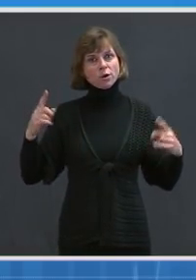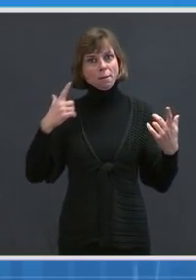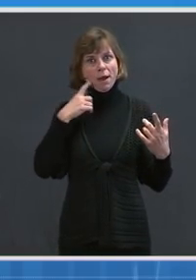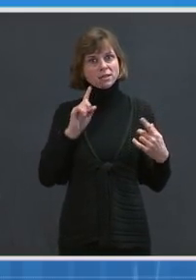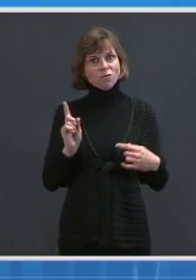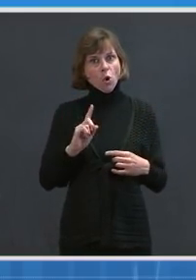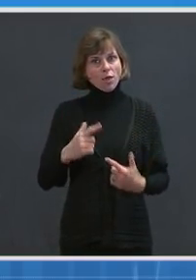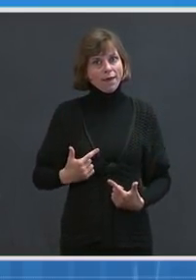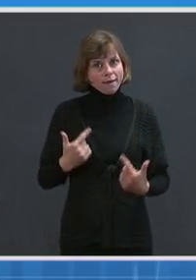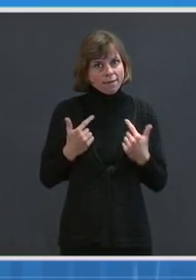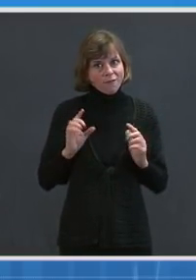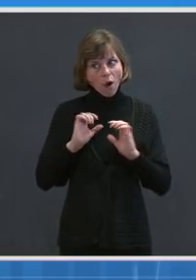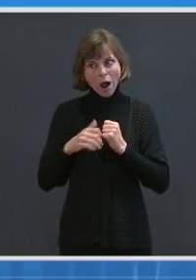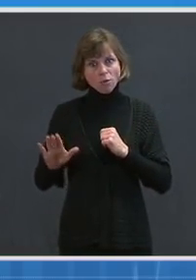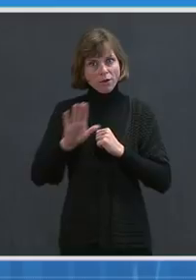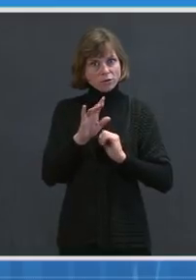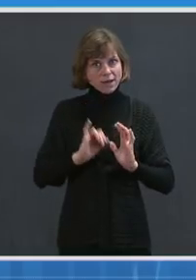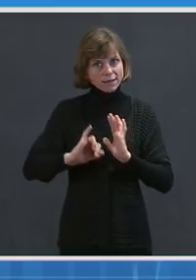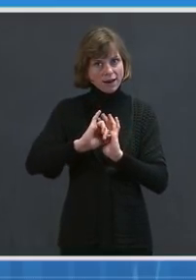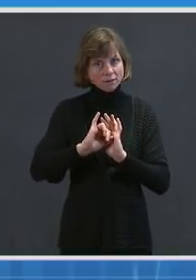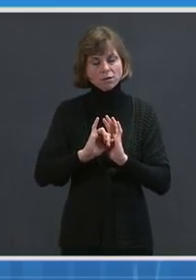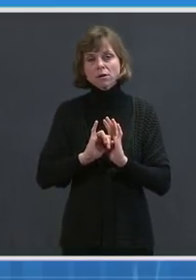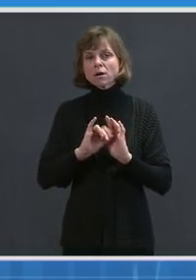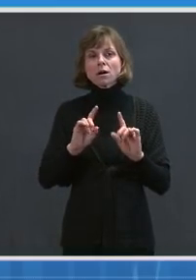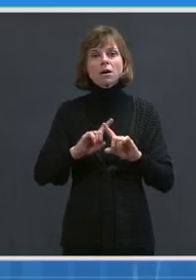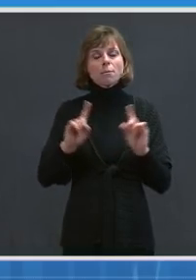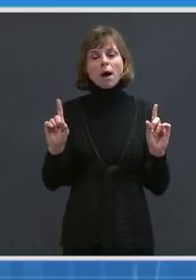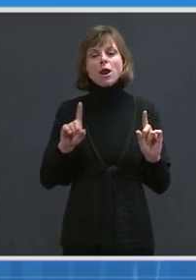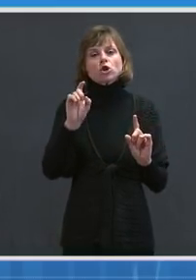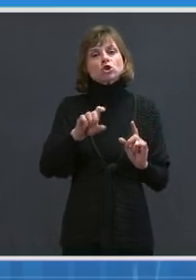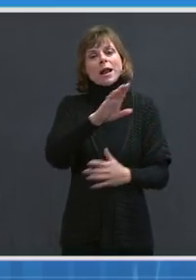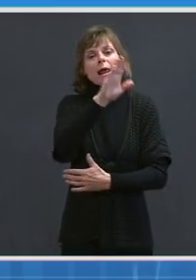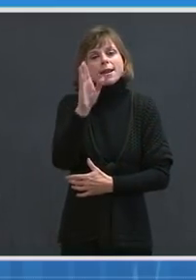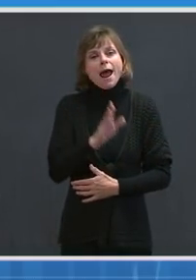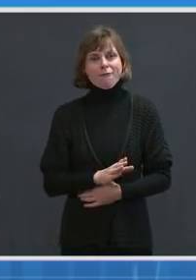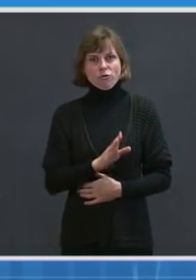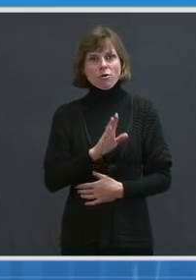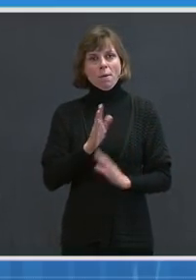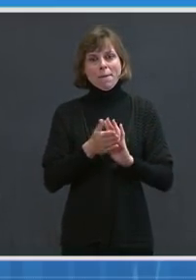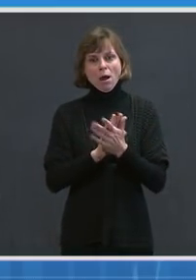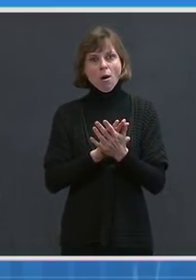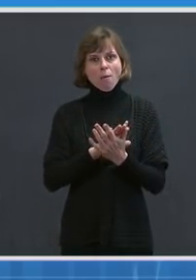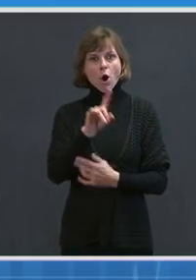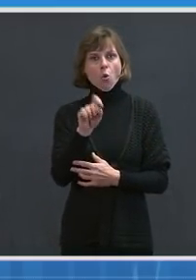But this is not and nor should it ever become something that is a question of politics.